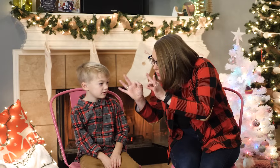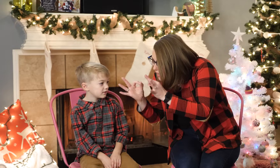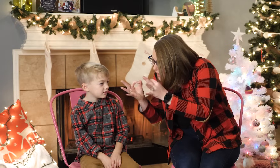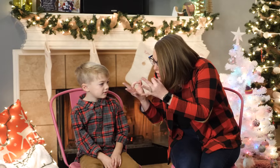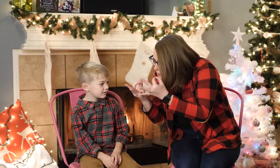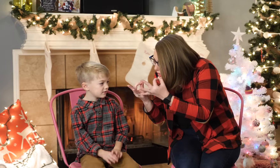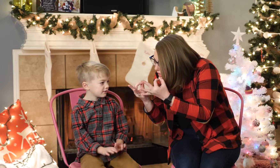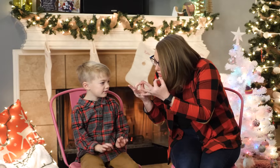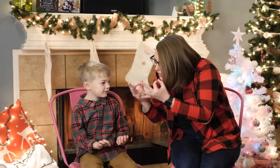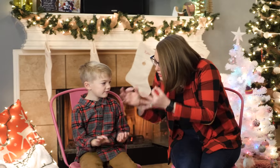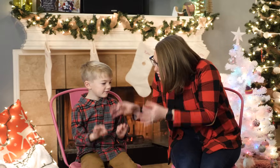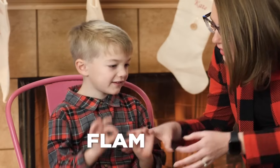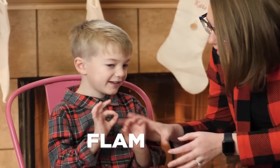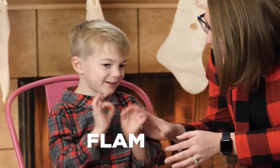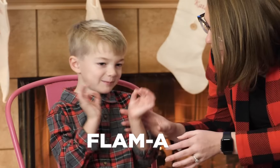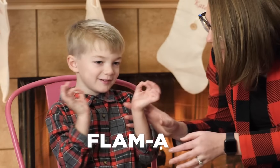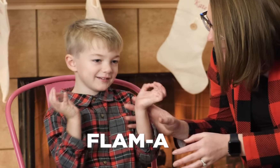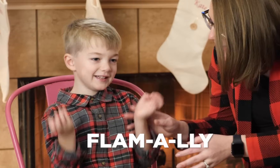Family